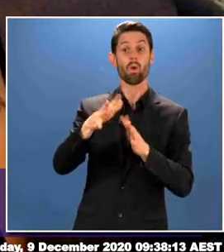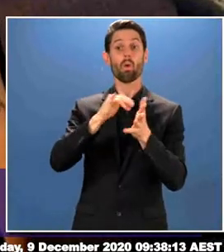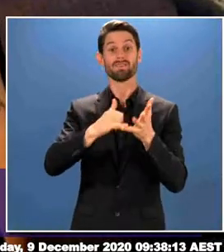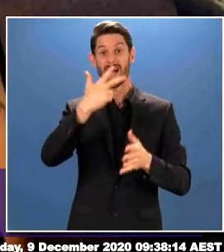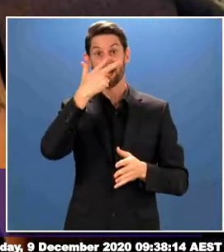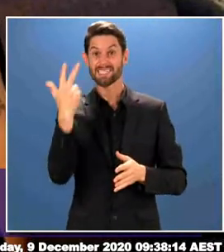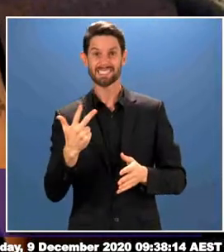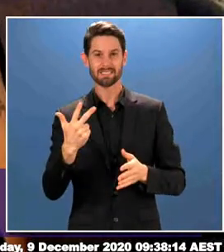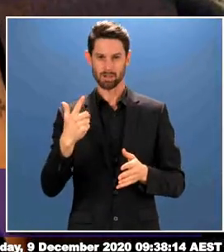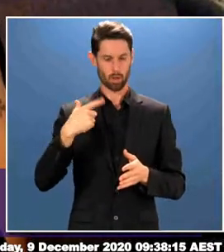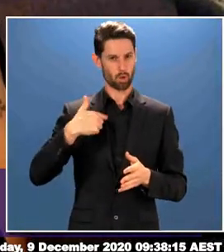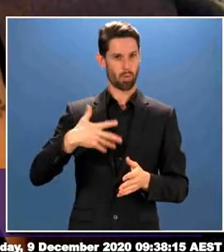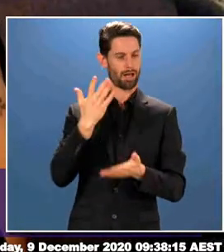little bit older.